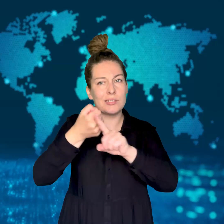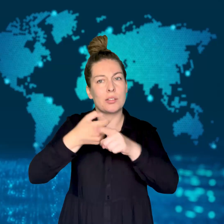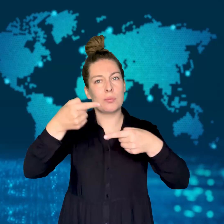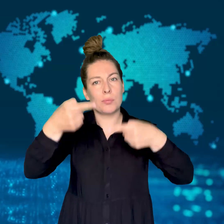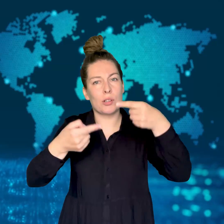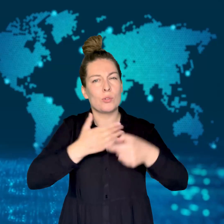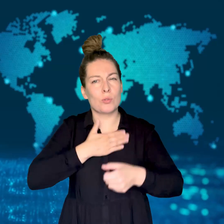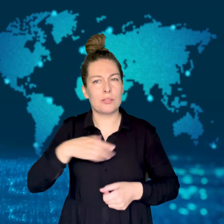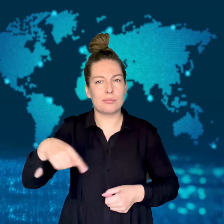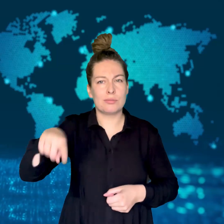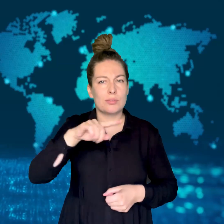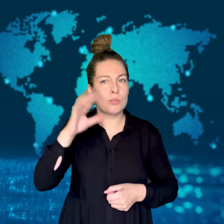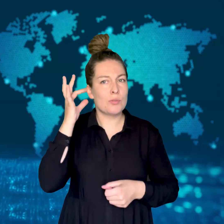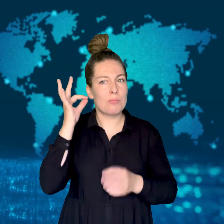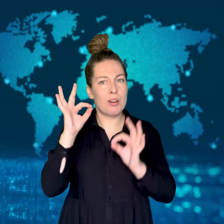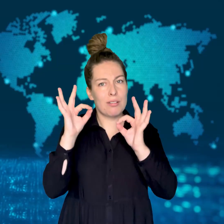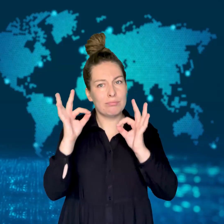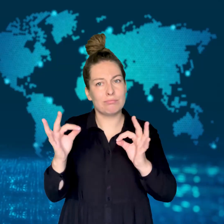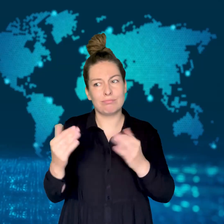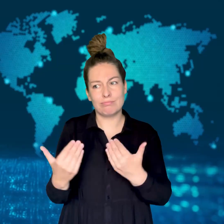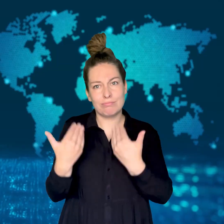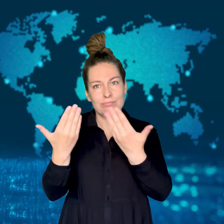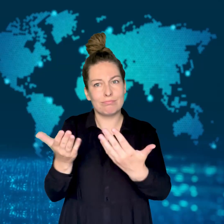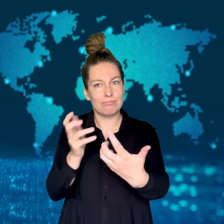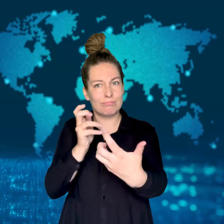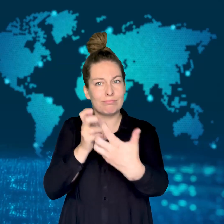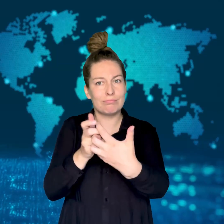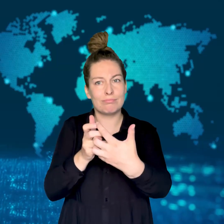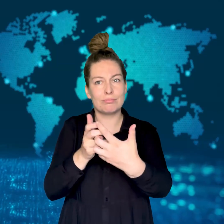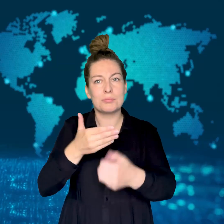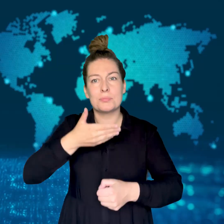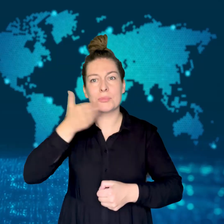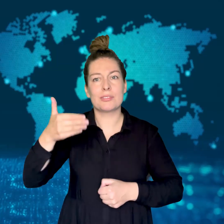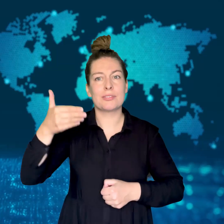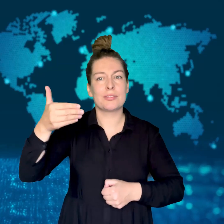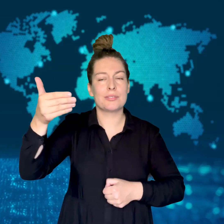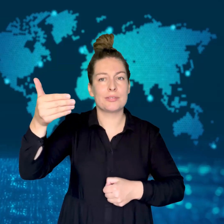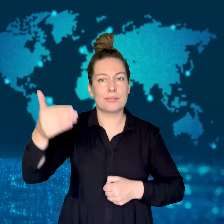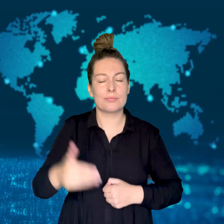provide proper products and facilities for women.